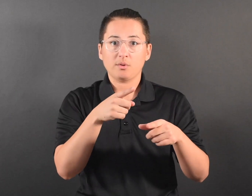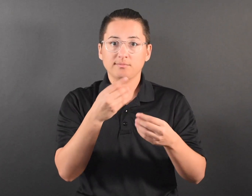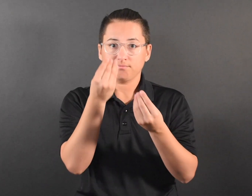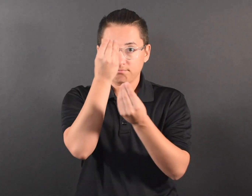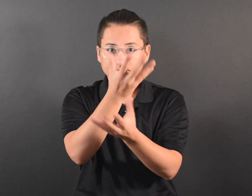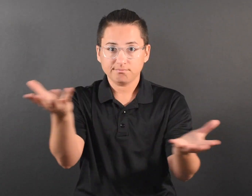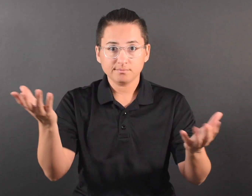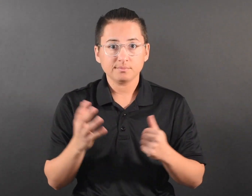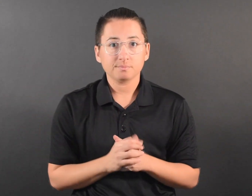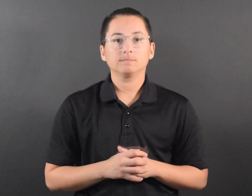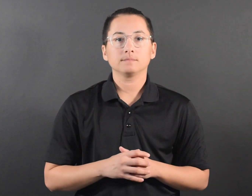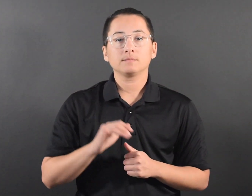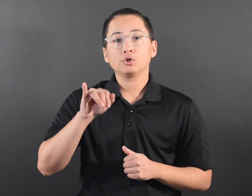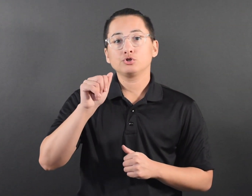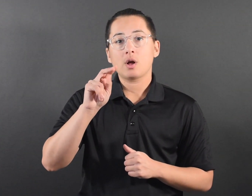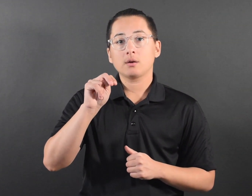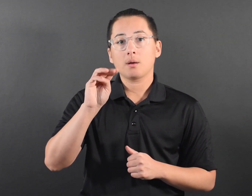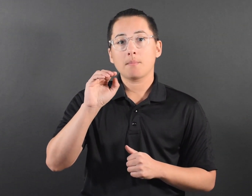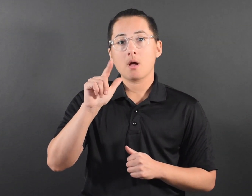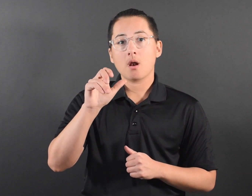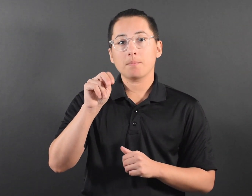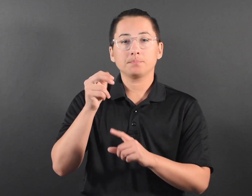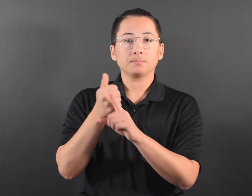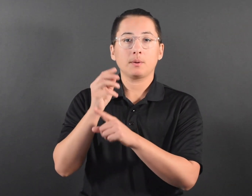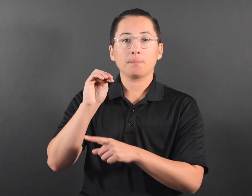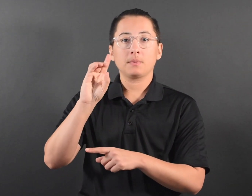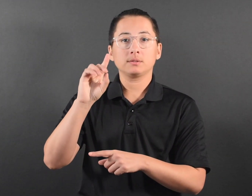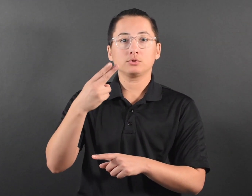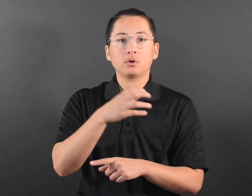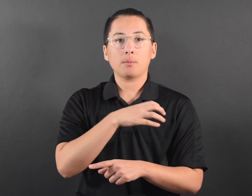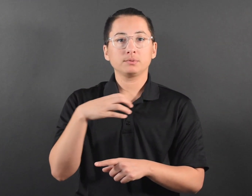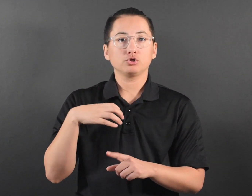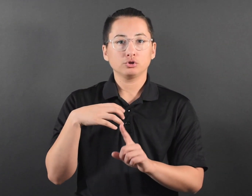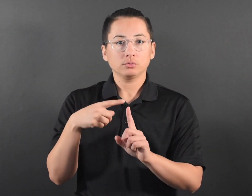“The last few years presented many challenges,” said Minnesota Commissioner of Health Jan Malcolm.